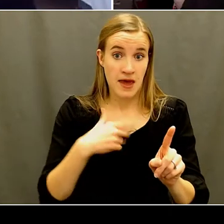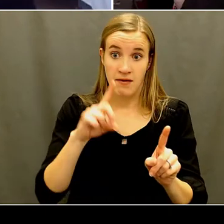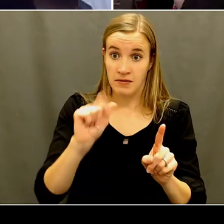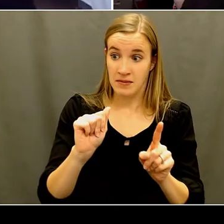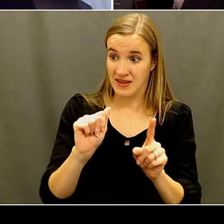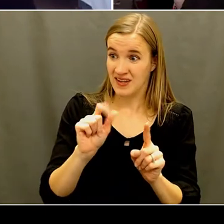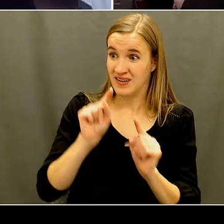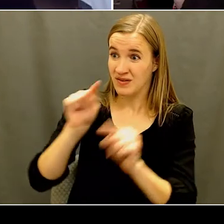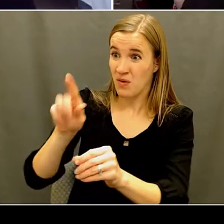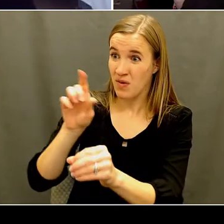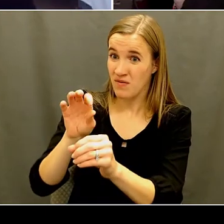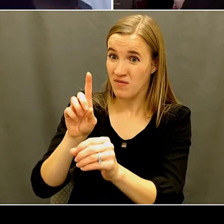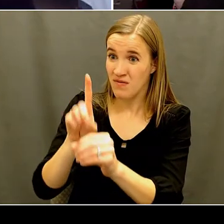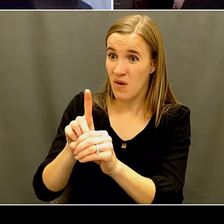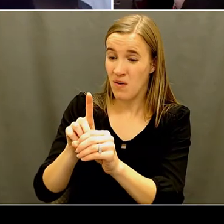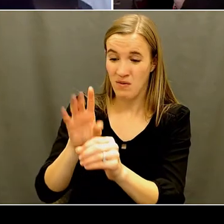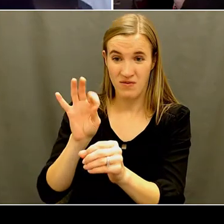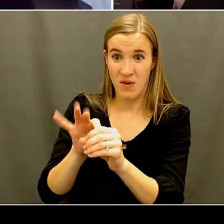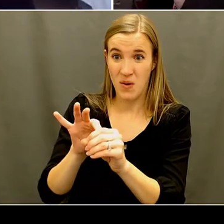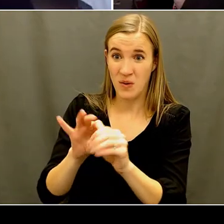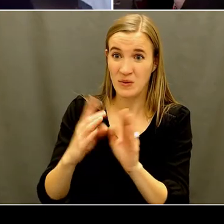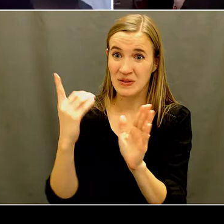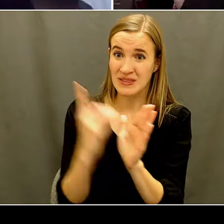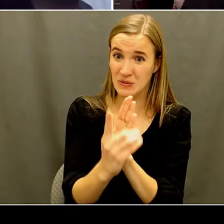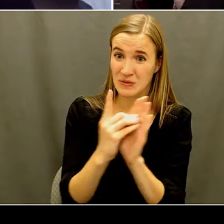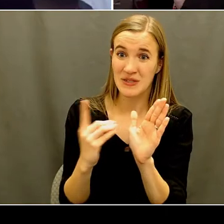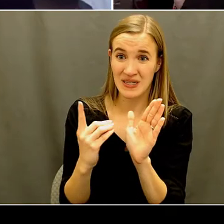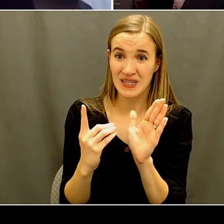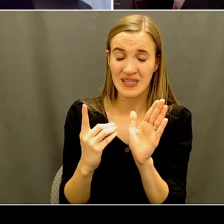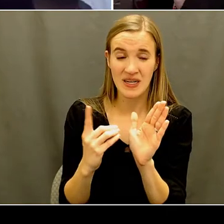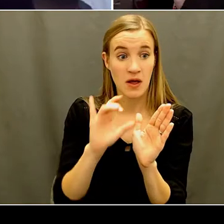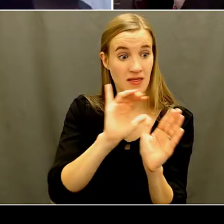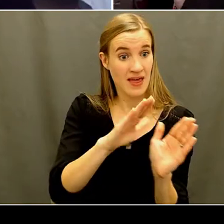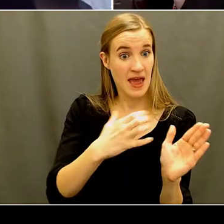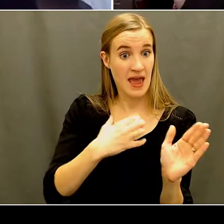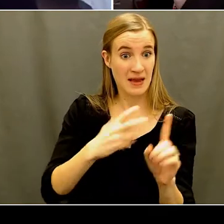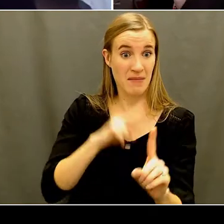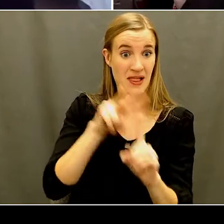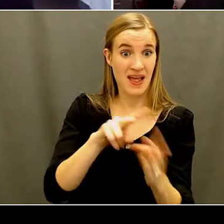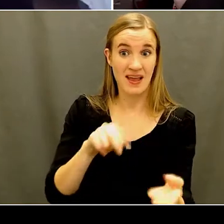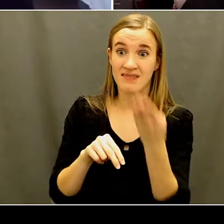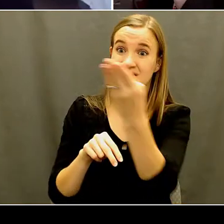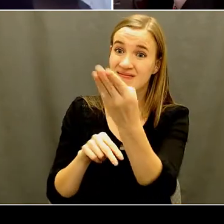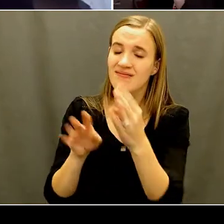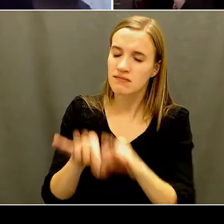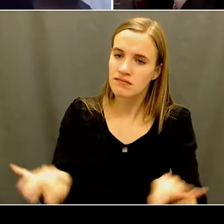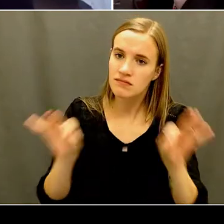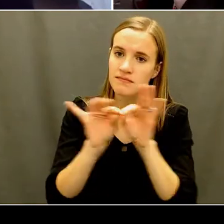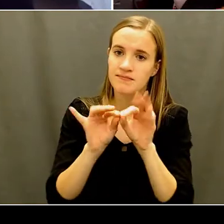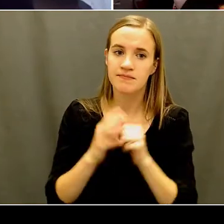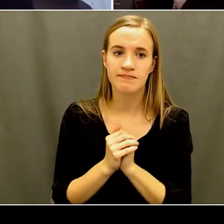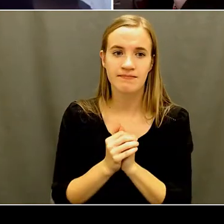been sitting on this for quite some time. And so that's the other thing we need to do. This probably won't happen before the election, but we need to